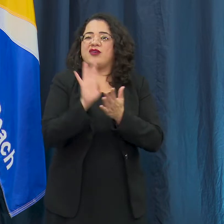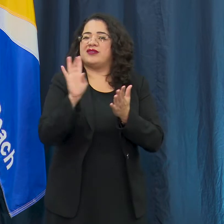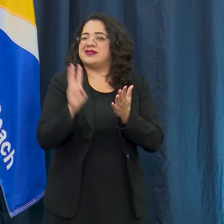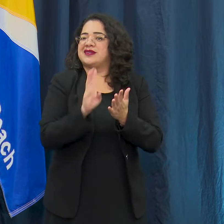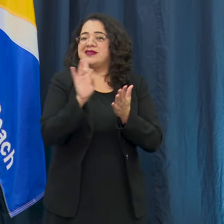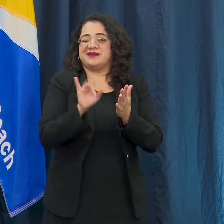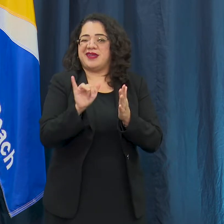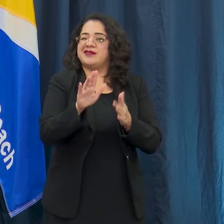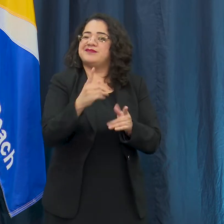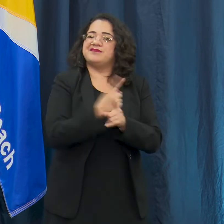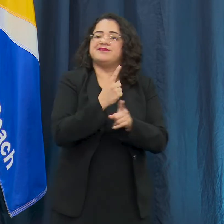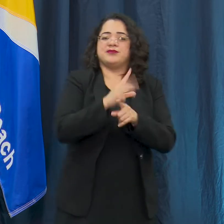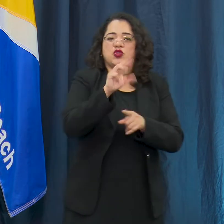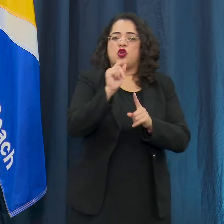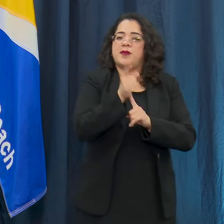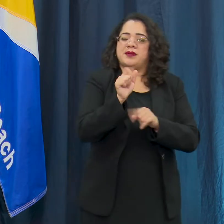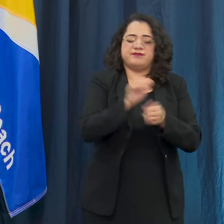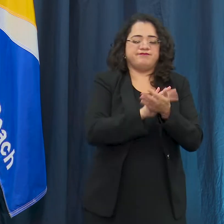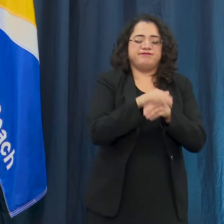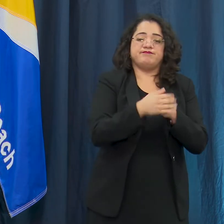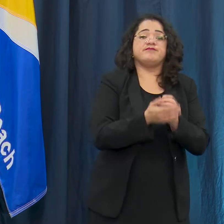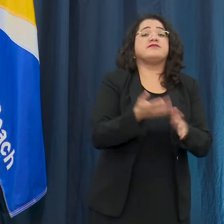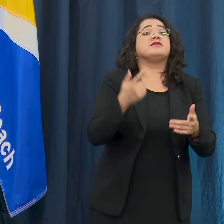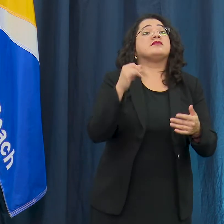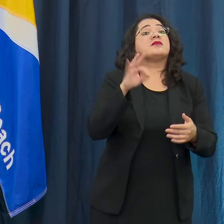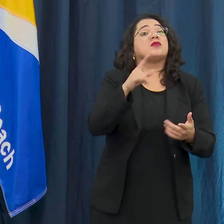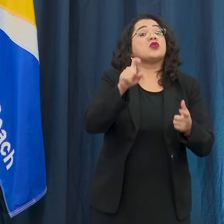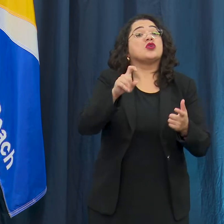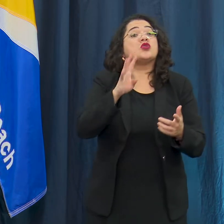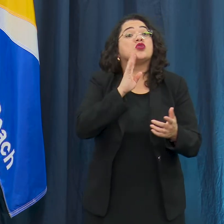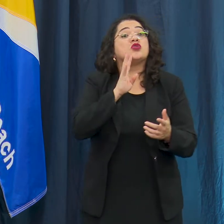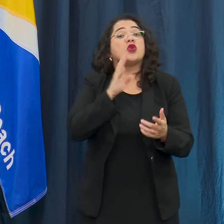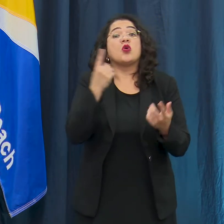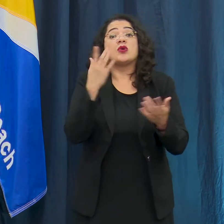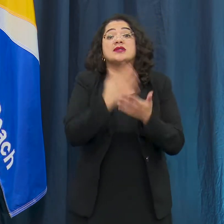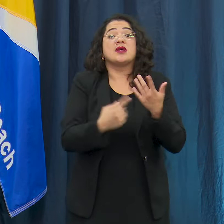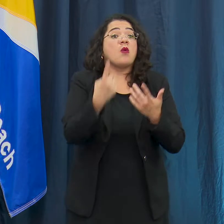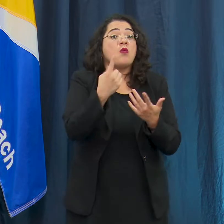maybe need to speak with someone, our economic development team is available